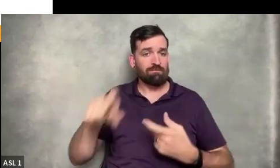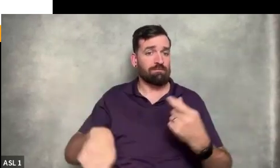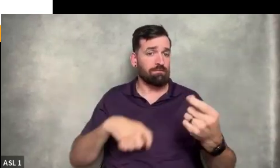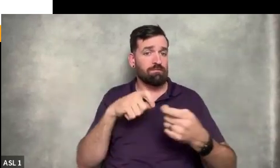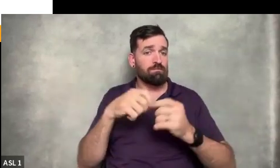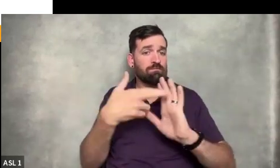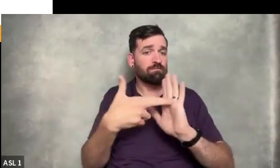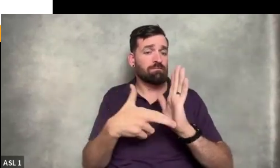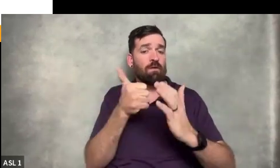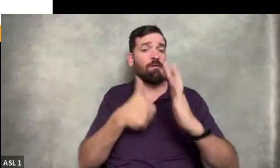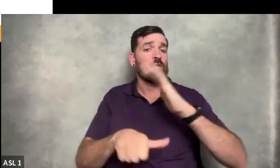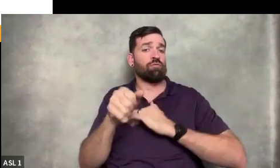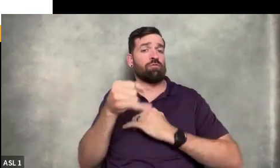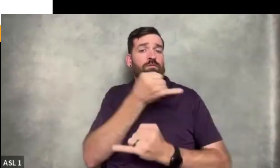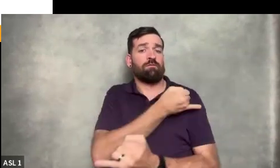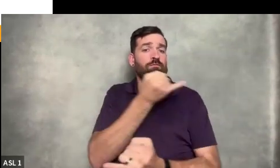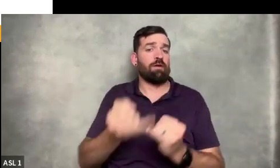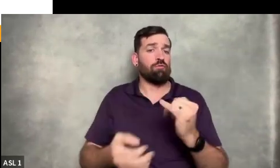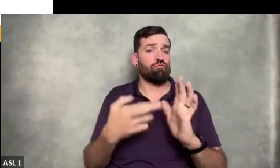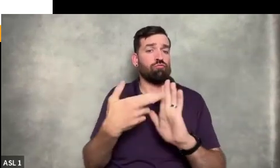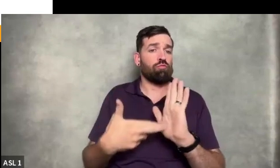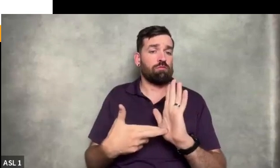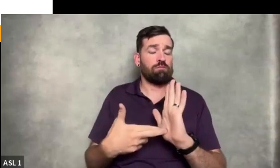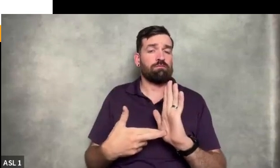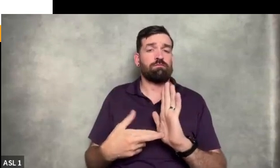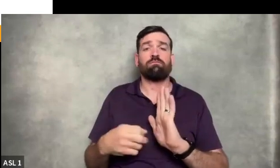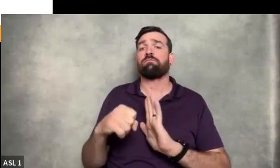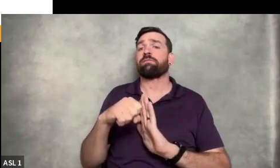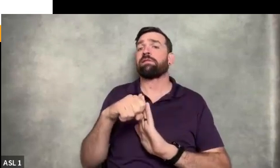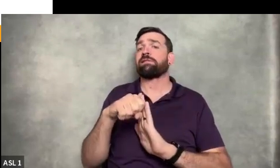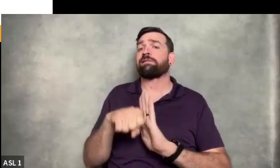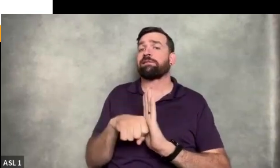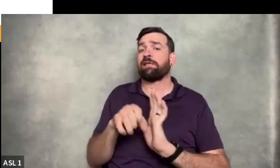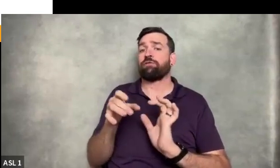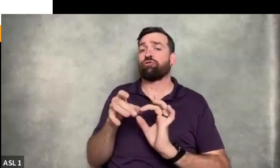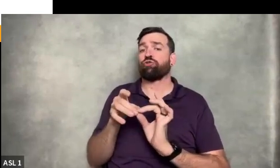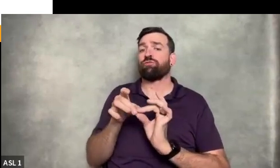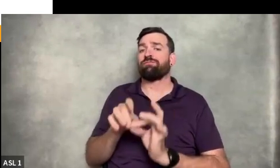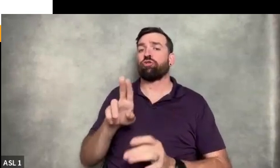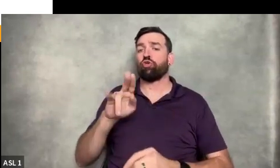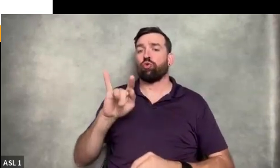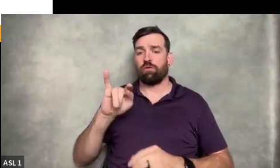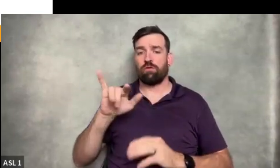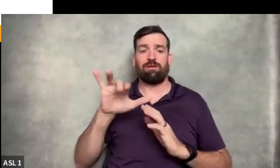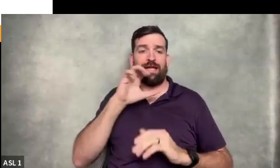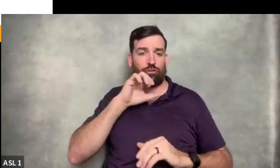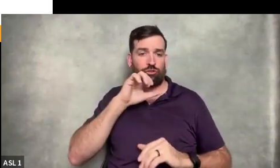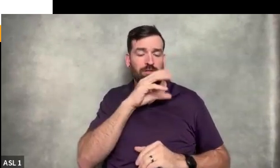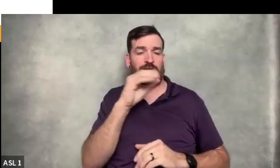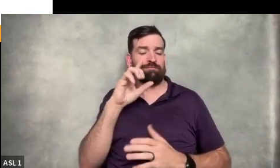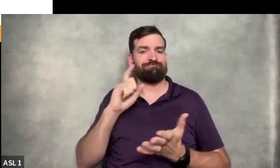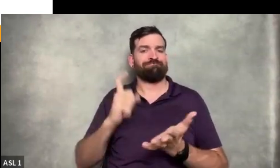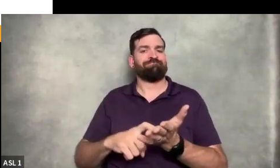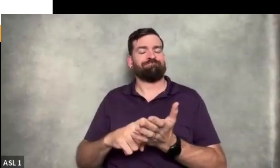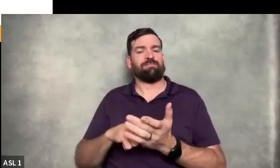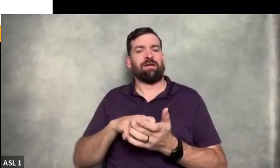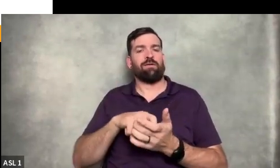the final rule. The state unit on aging and ACL will jointly identify progress milestones and